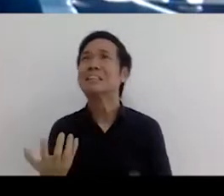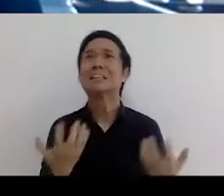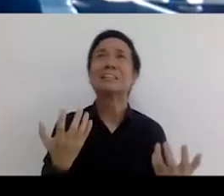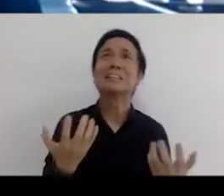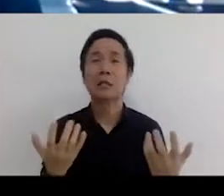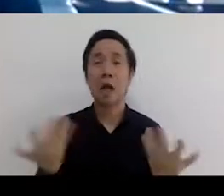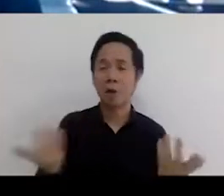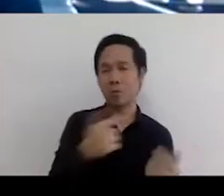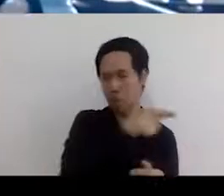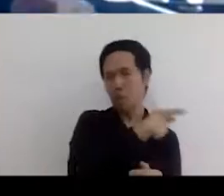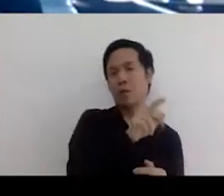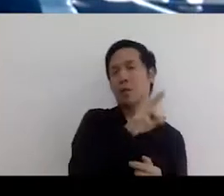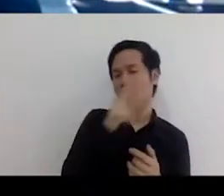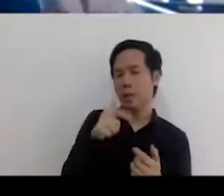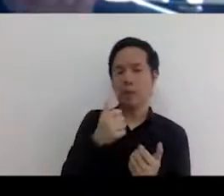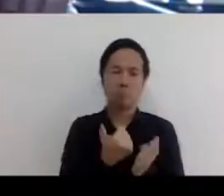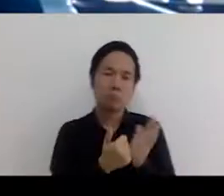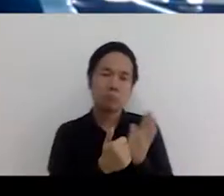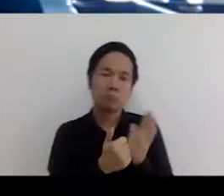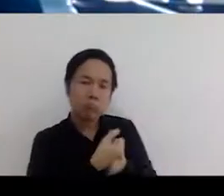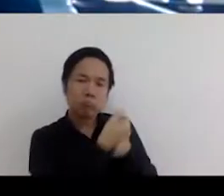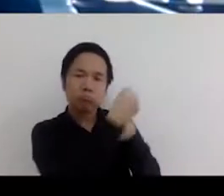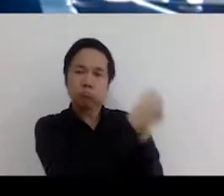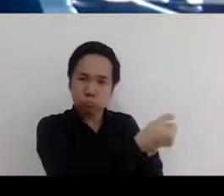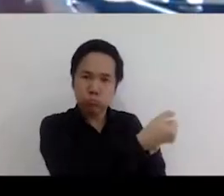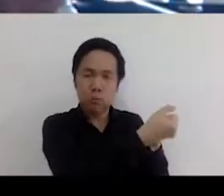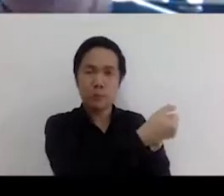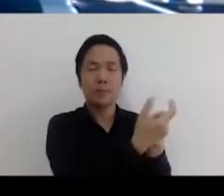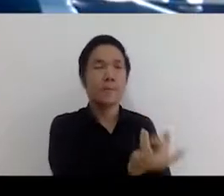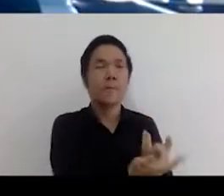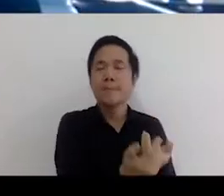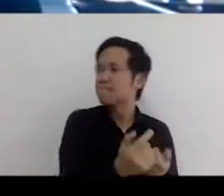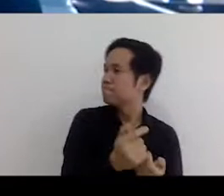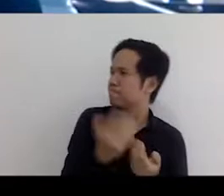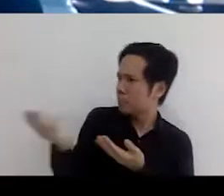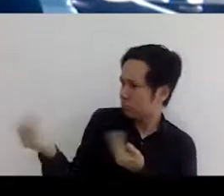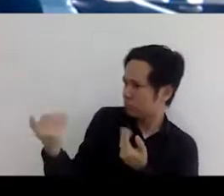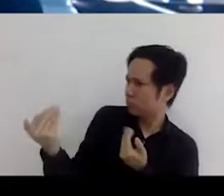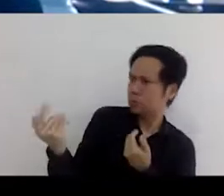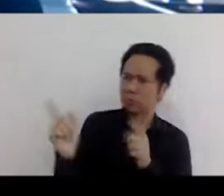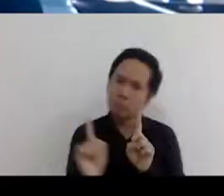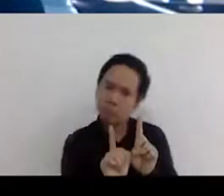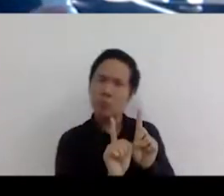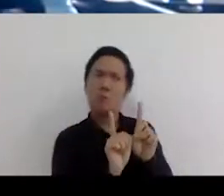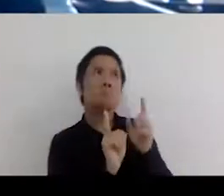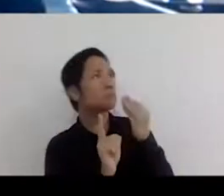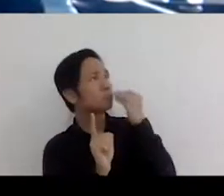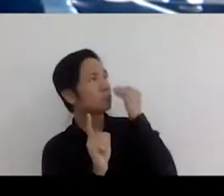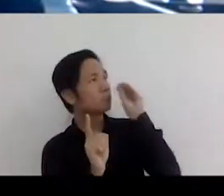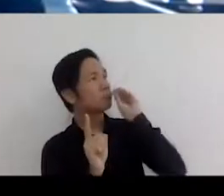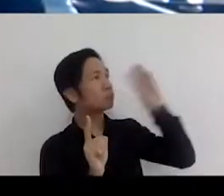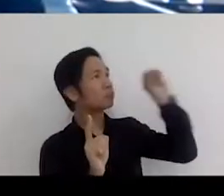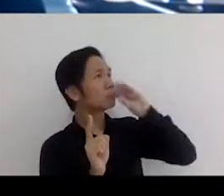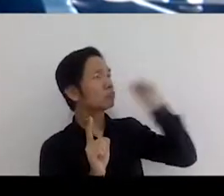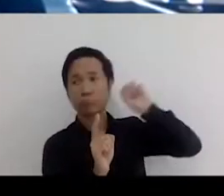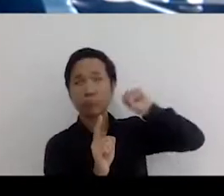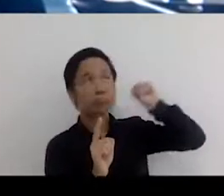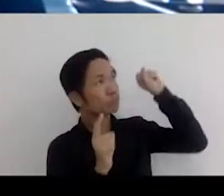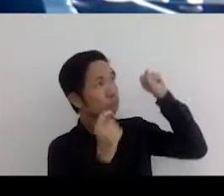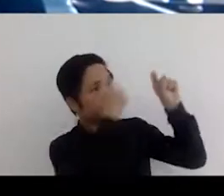we are protected and sometimes we know that local people cannot speak up so easily, because they may risk retaliation or problems.